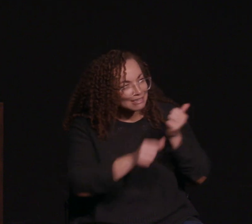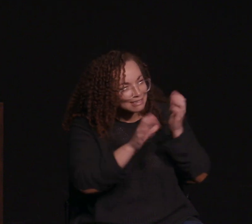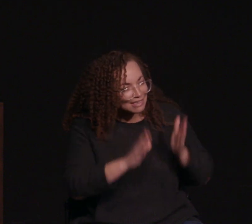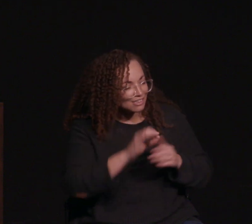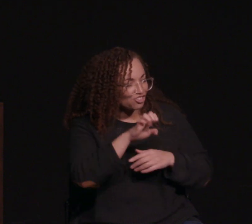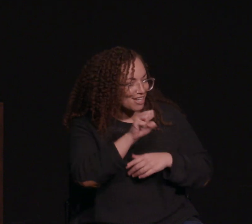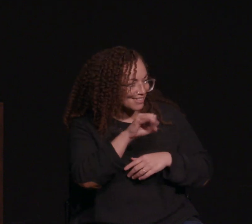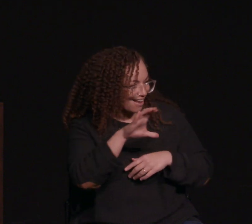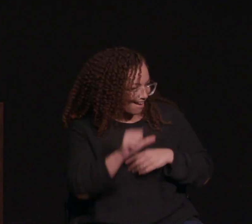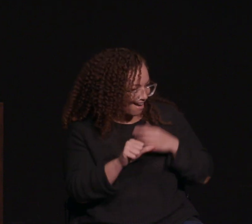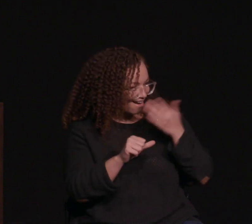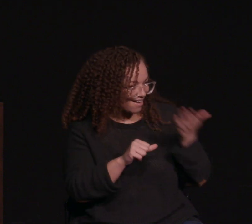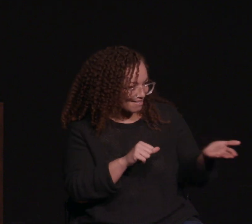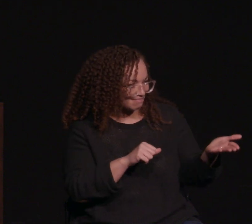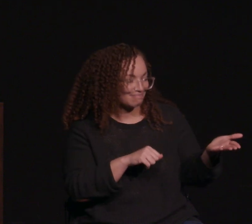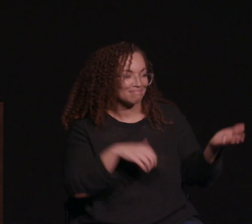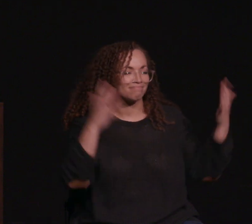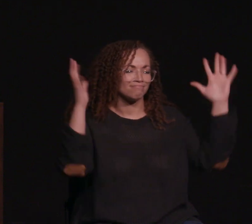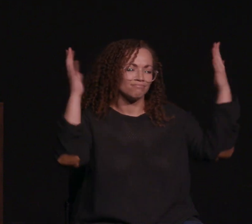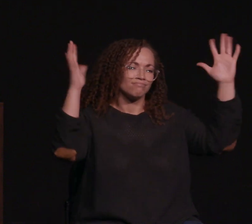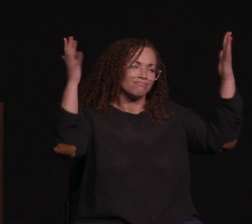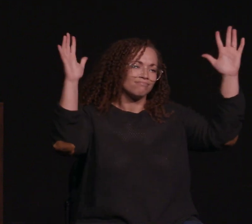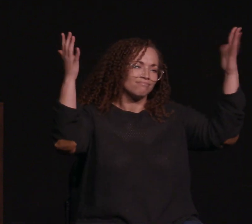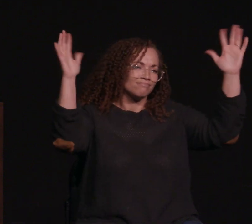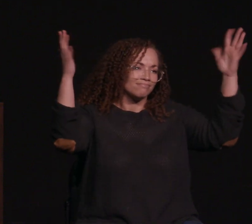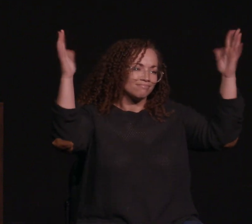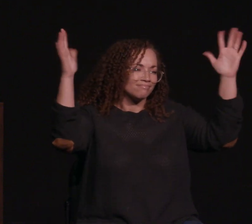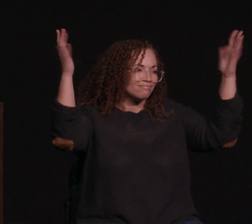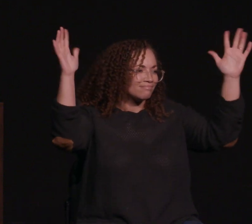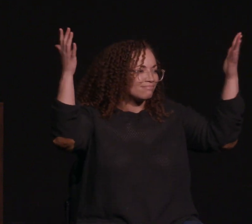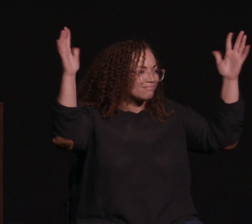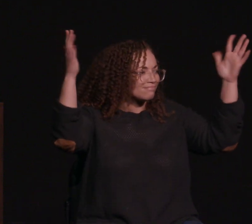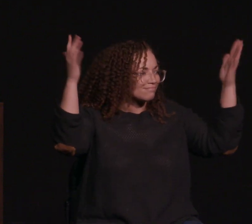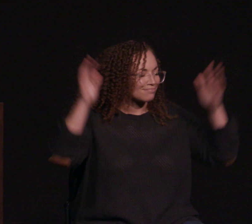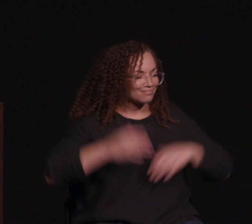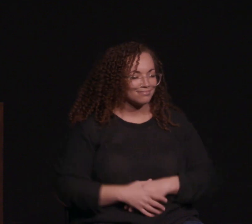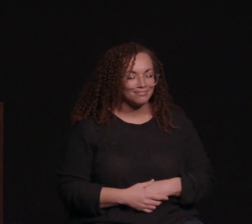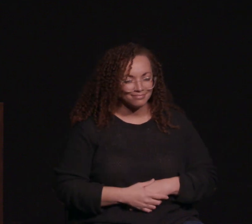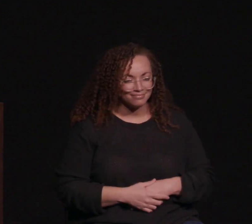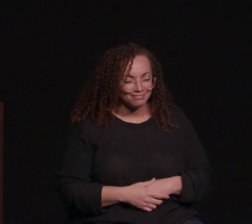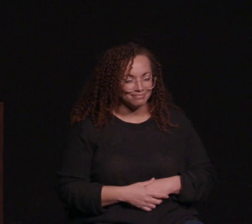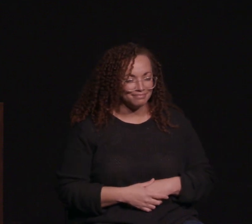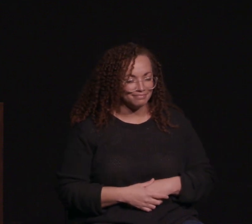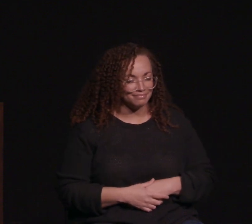[audience applauding]